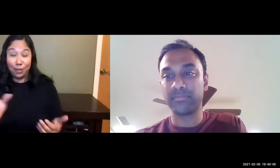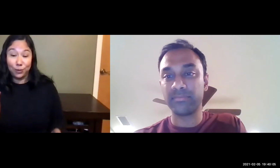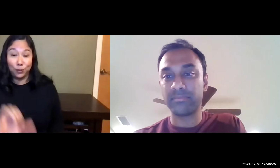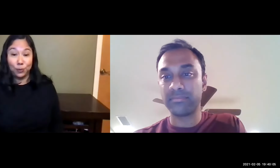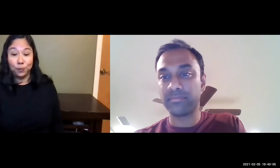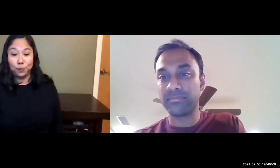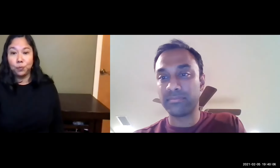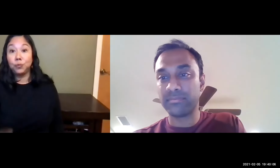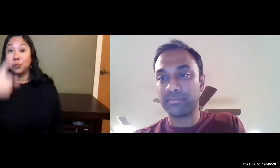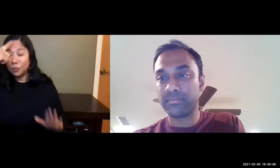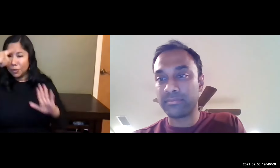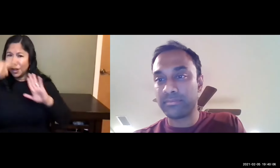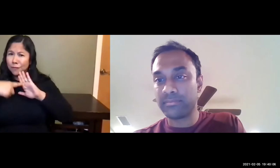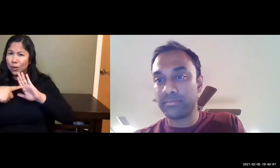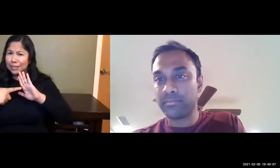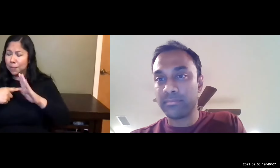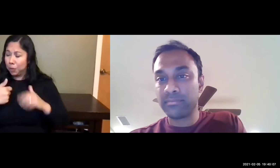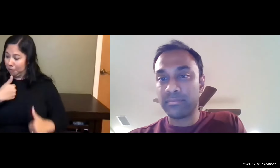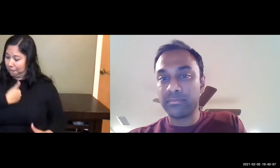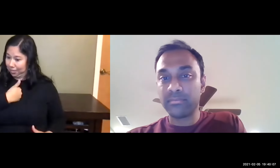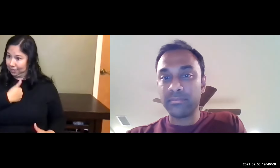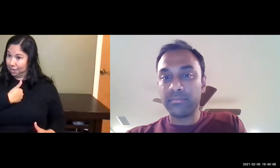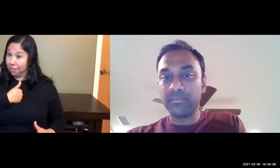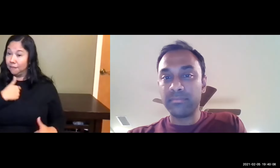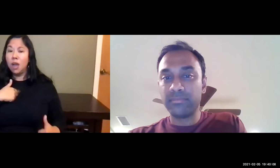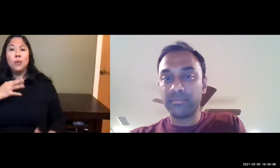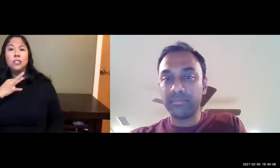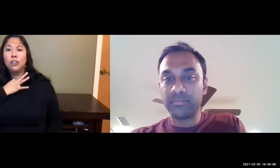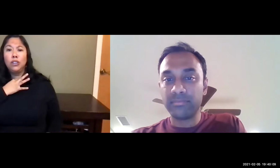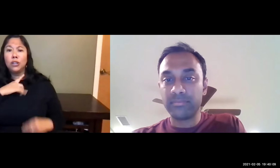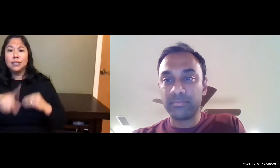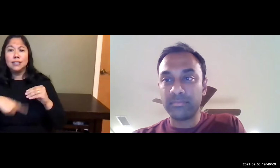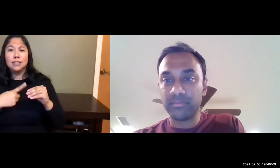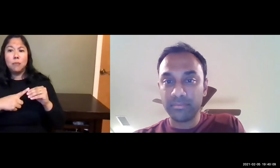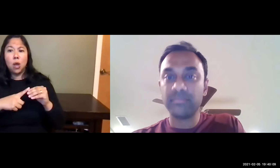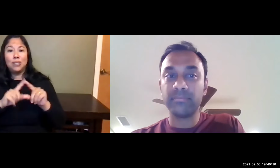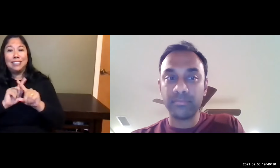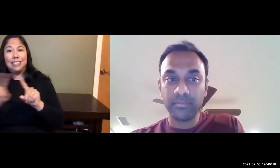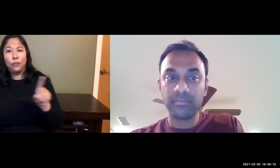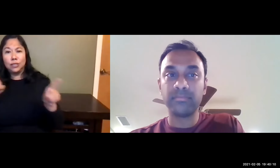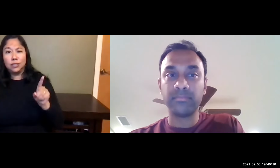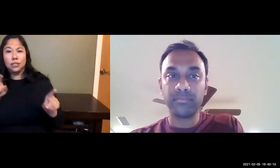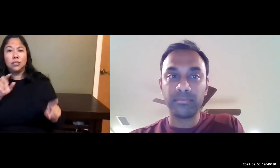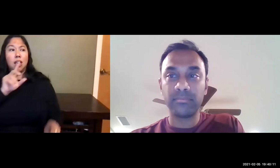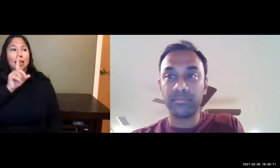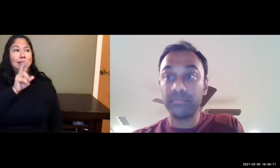For example, I myself was curious about the difference between DNA and RNA, and you know,